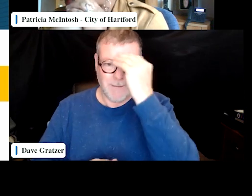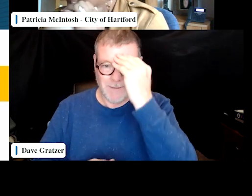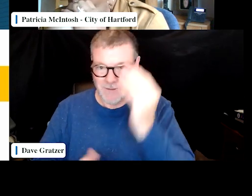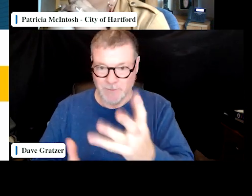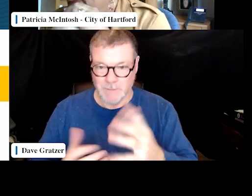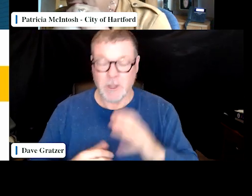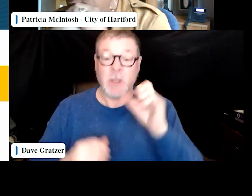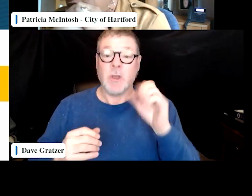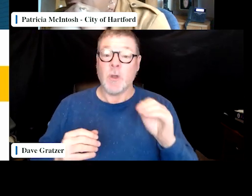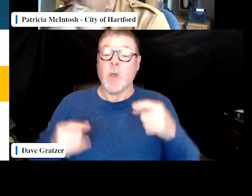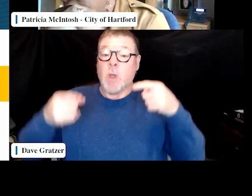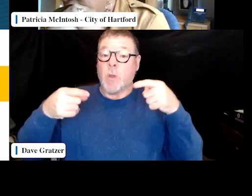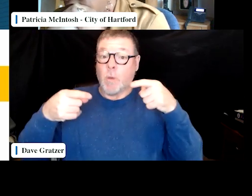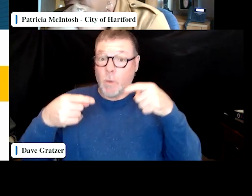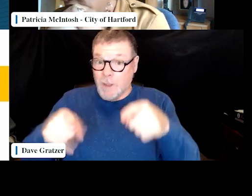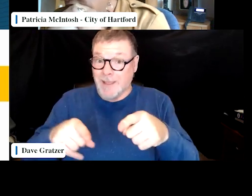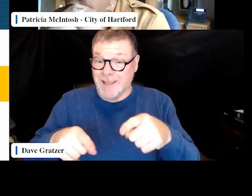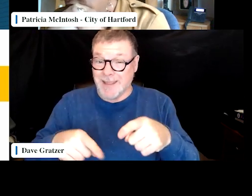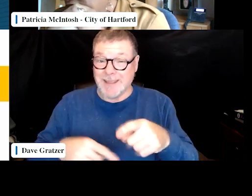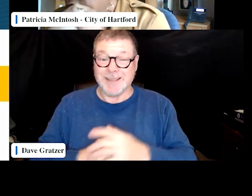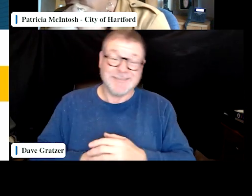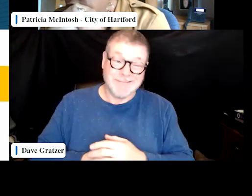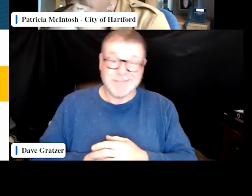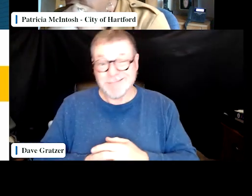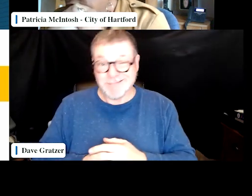So while it's not necessarily